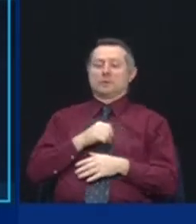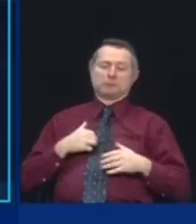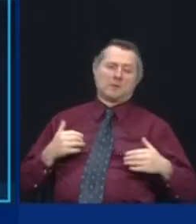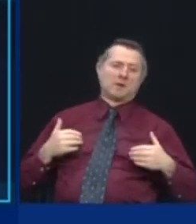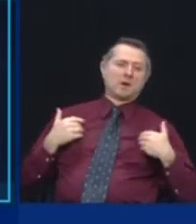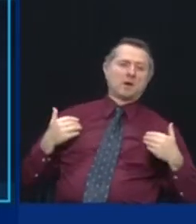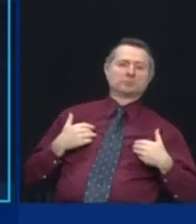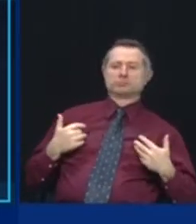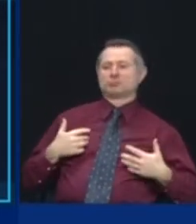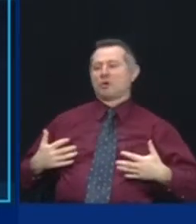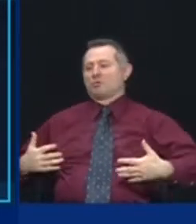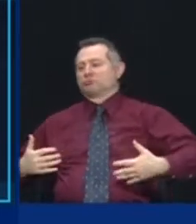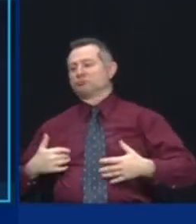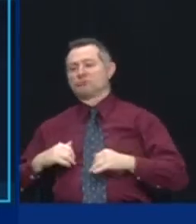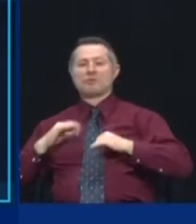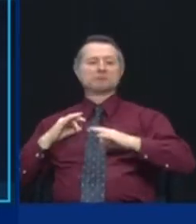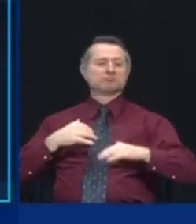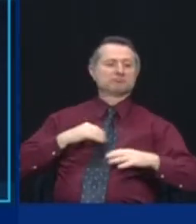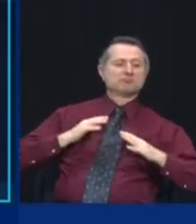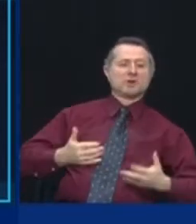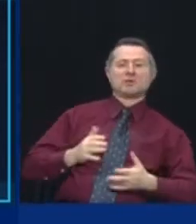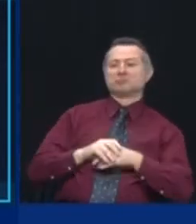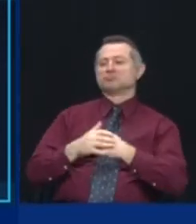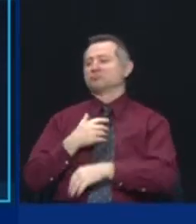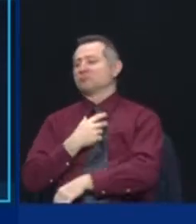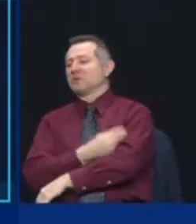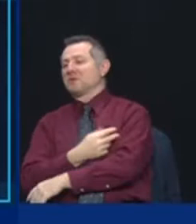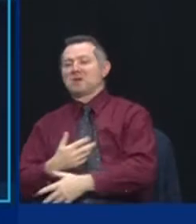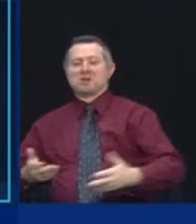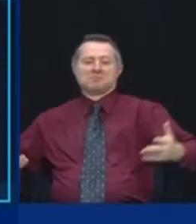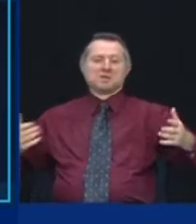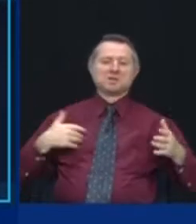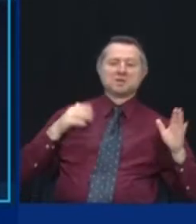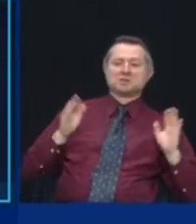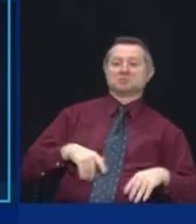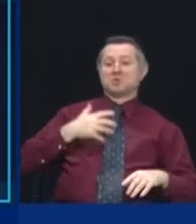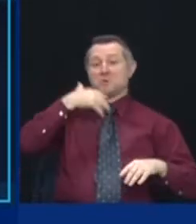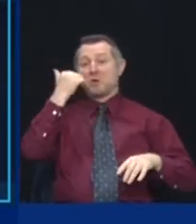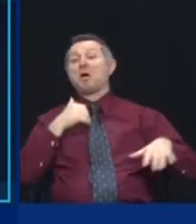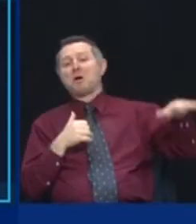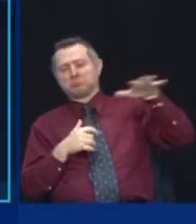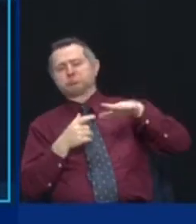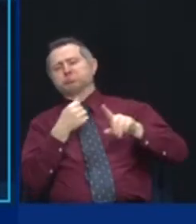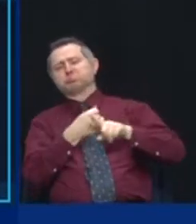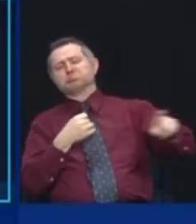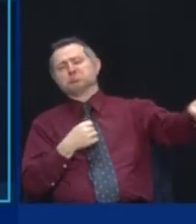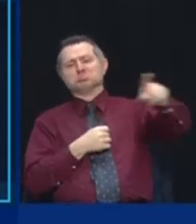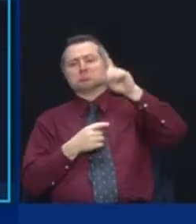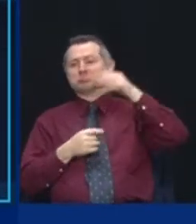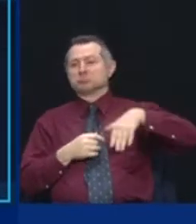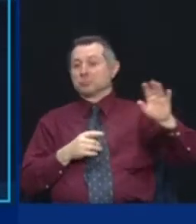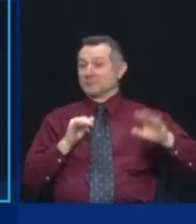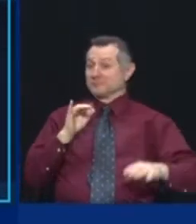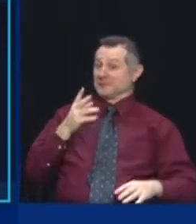AND THE ATTITUDE ALL ALONG HAS BEEN I'M YOUNG AND I'M STRONG, I CAN GET THE VACCINE AND I'M GOING TO BE FINE.